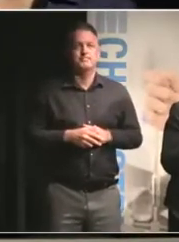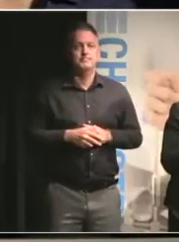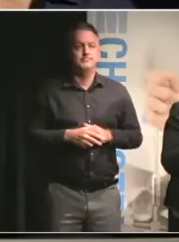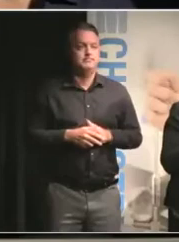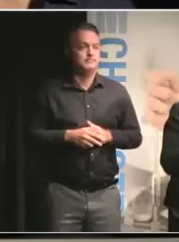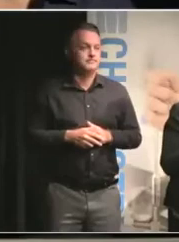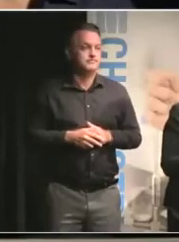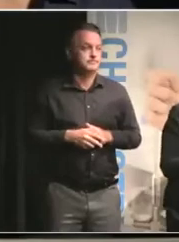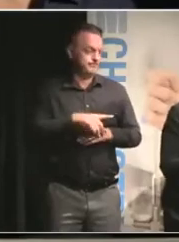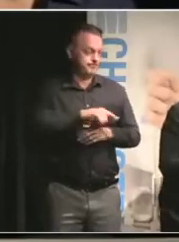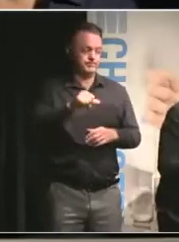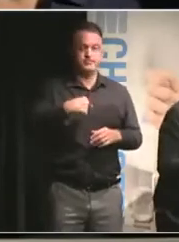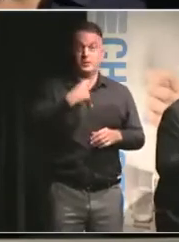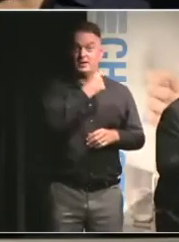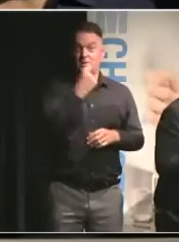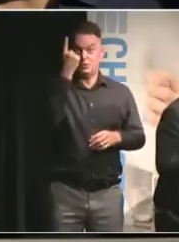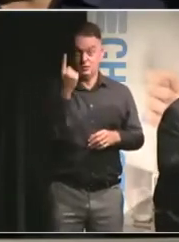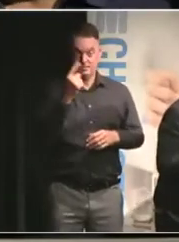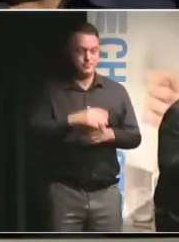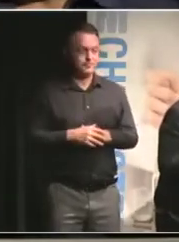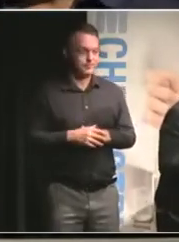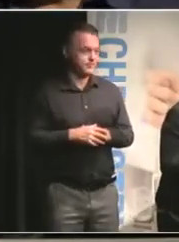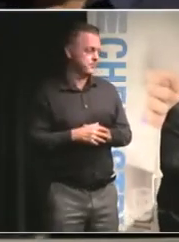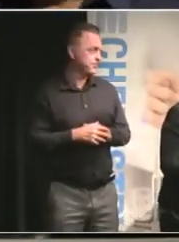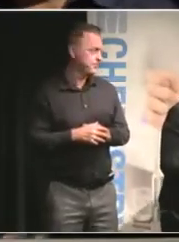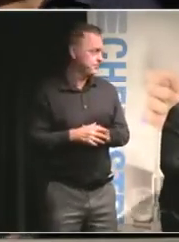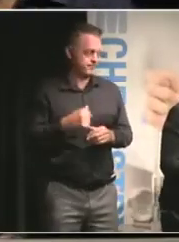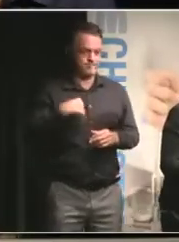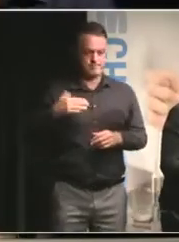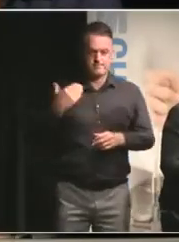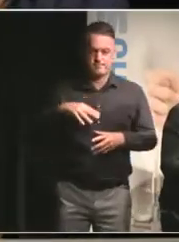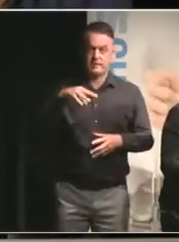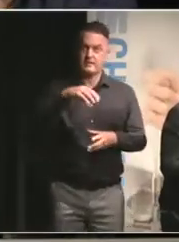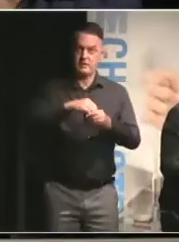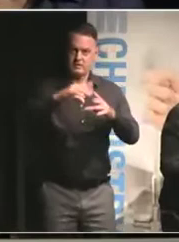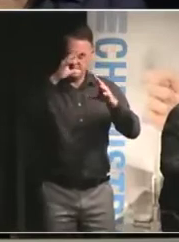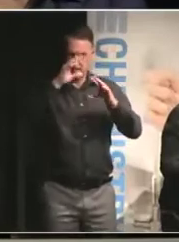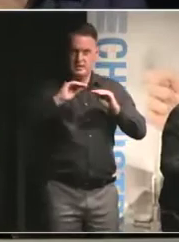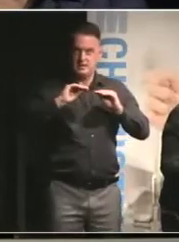Well I’m going to ask one. Having been involved in education sector